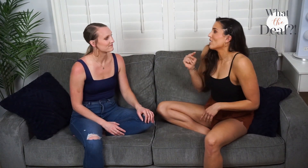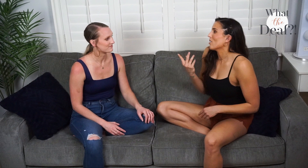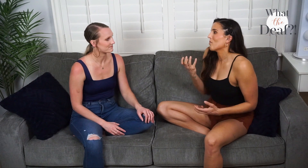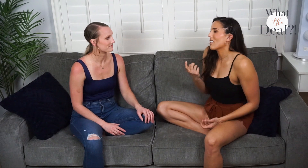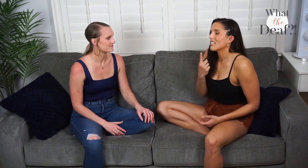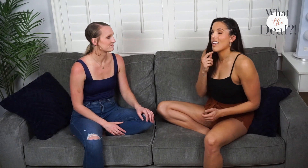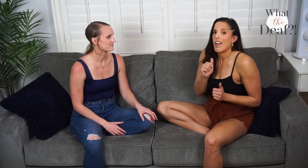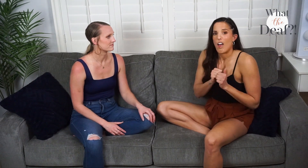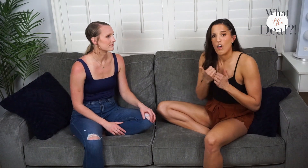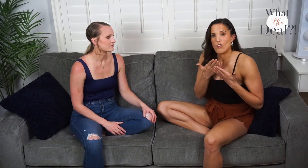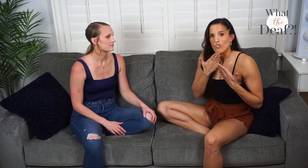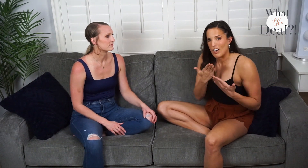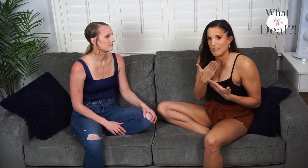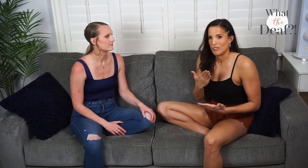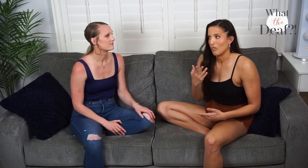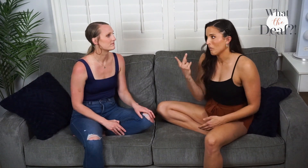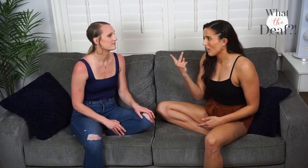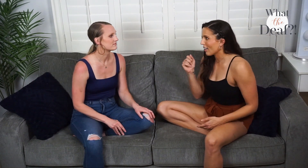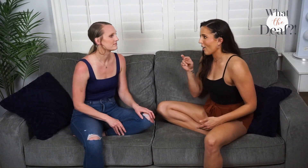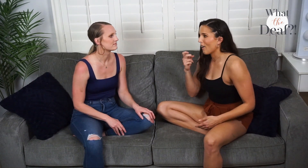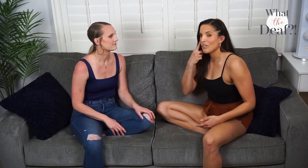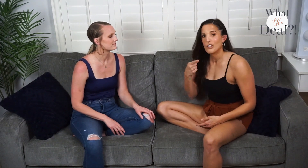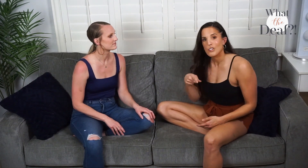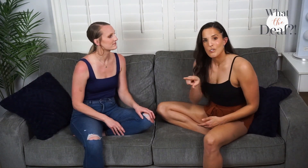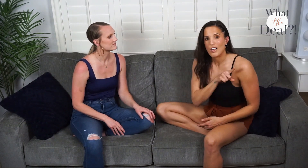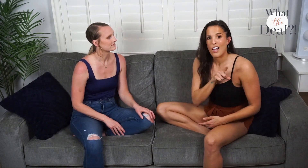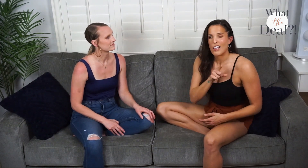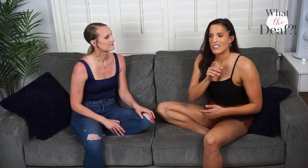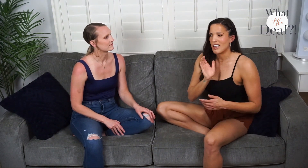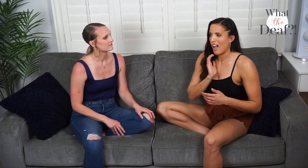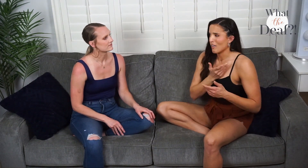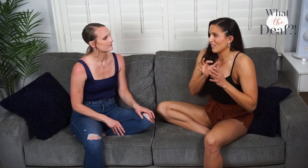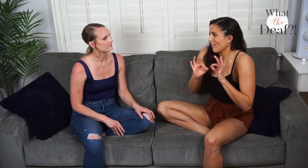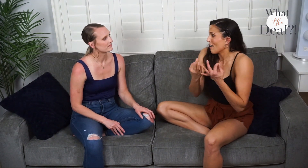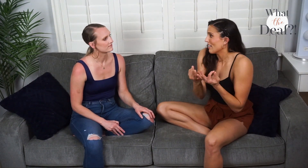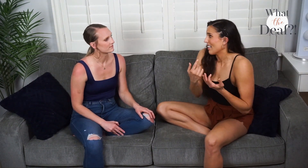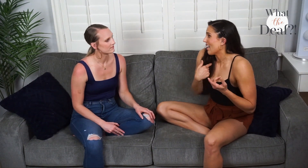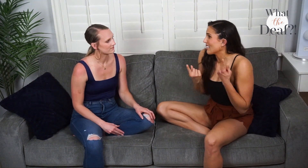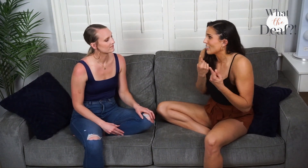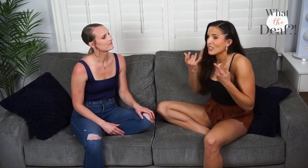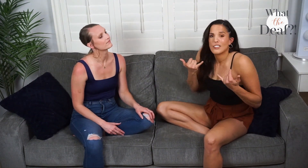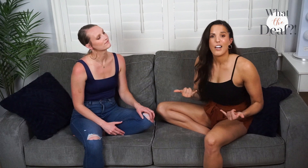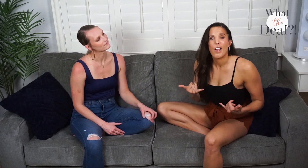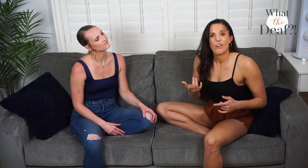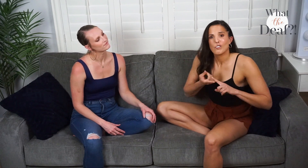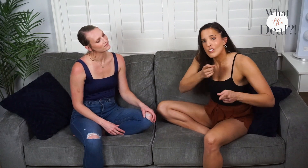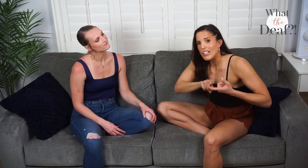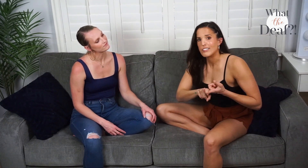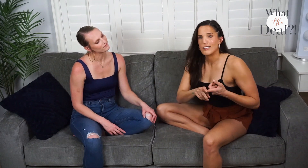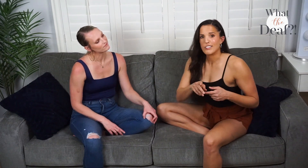And I just wanted to take a moment and say thank you and how grateful we are for you all. We consider you family.